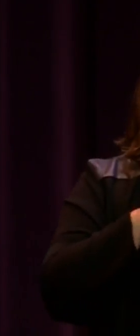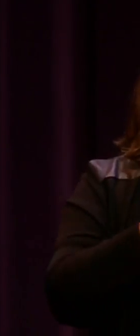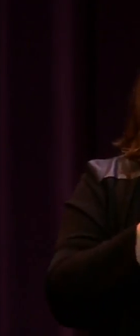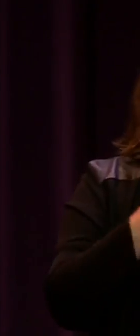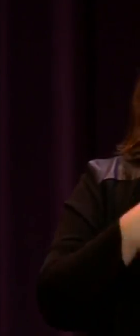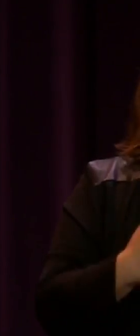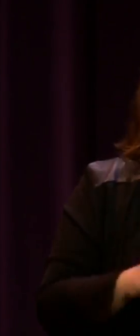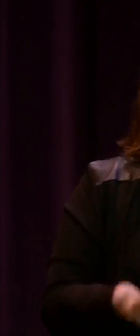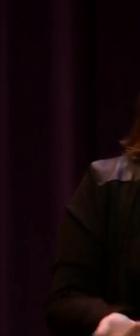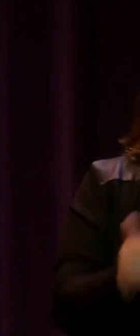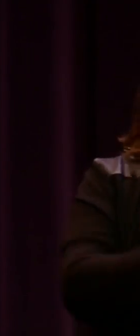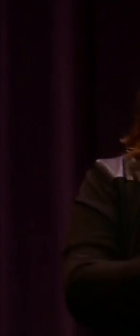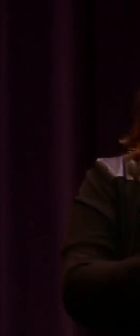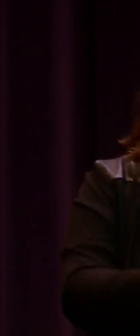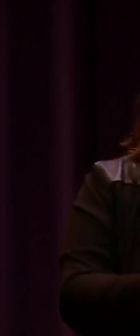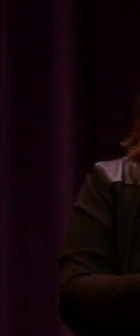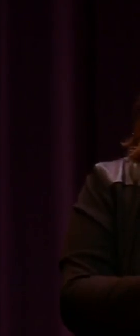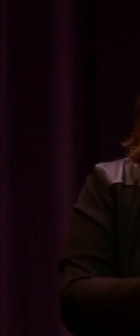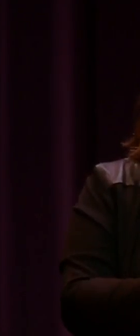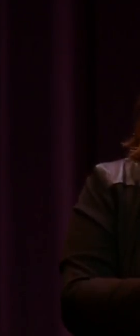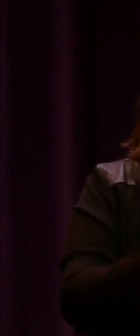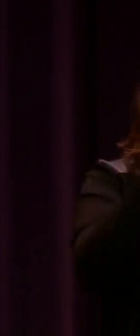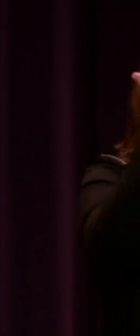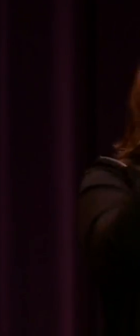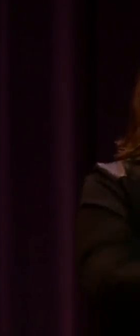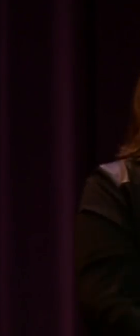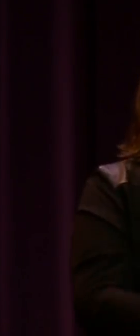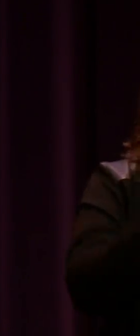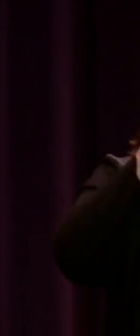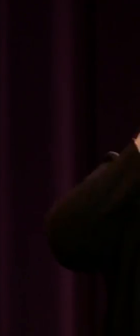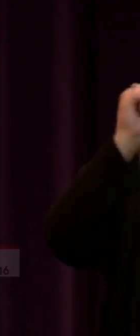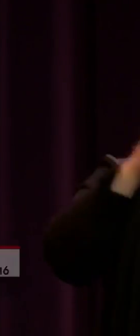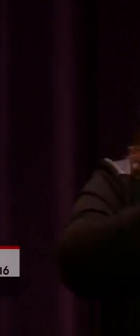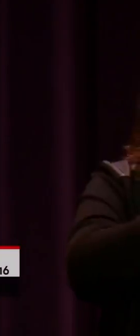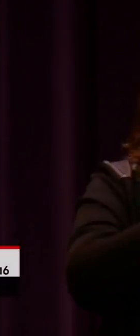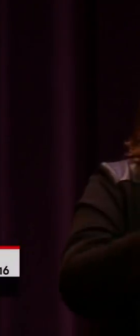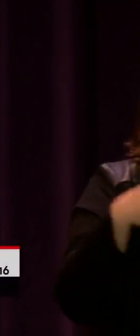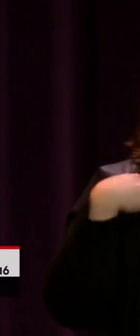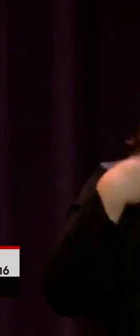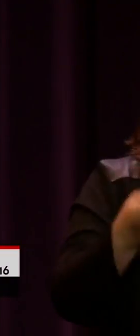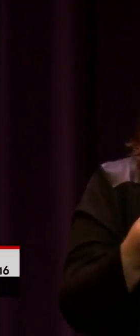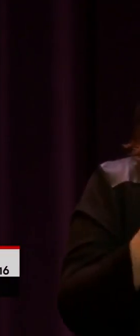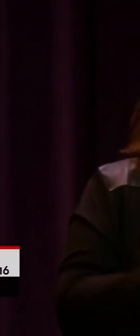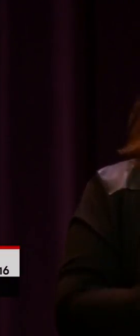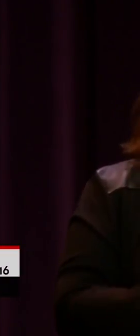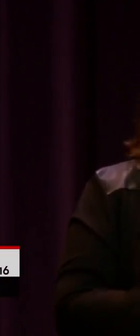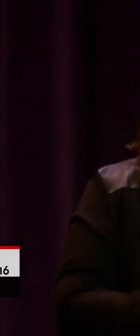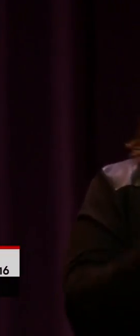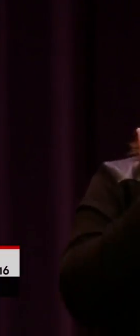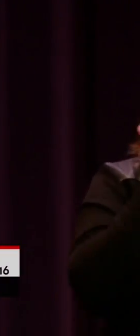REPEATED. THERE'S BEEN AN ABSENCE OF PRESIDENTIAL LEADERSHIP. IN 1992, BILL CLINTON